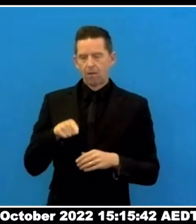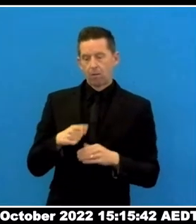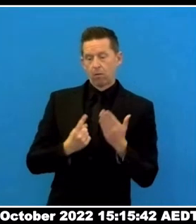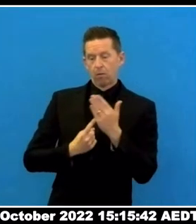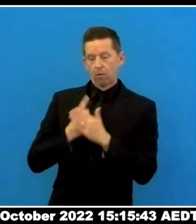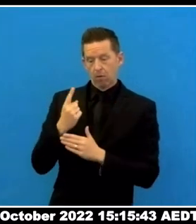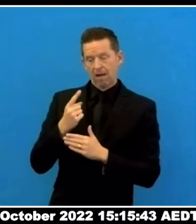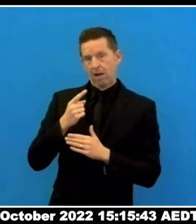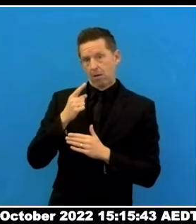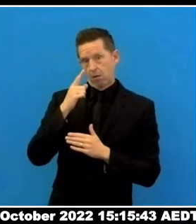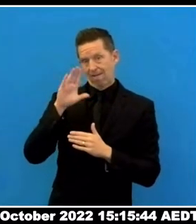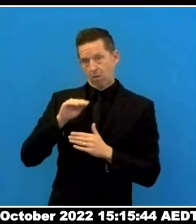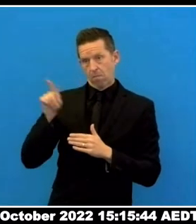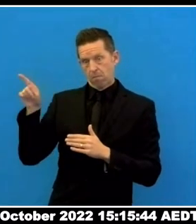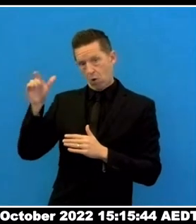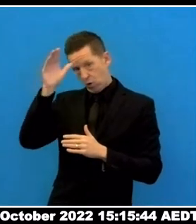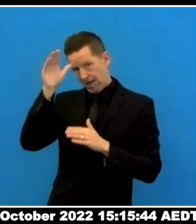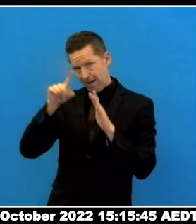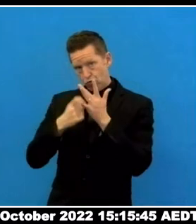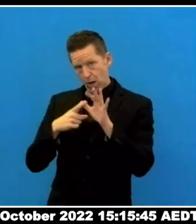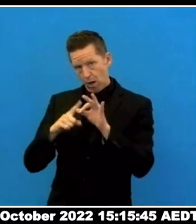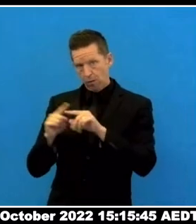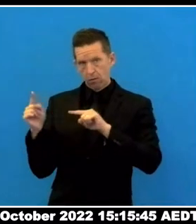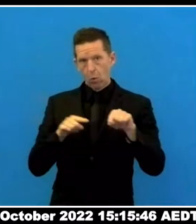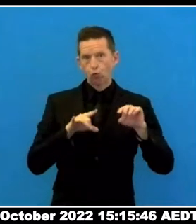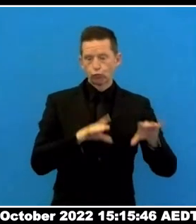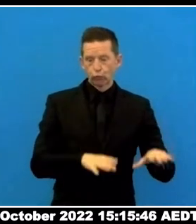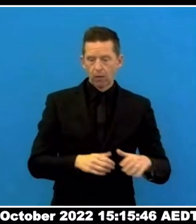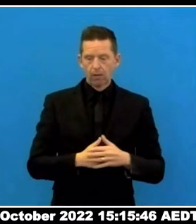unable to settle in one or other country.